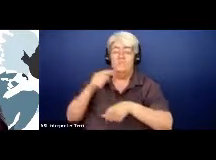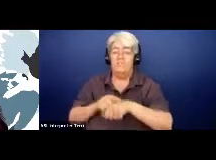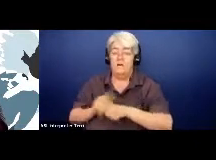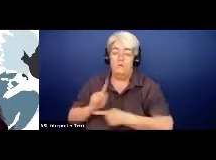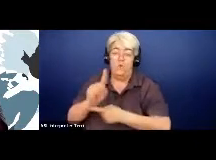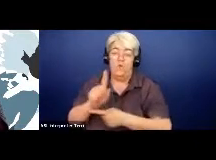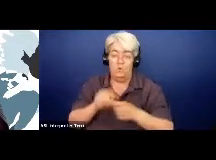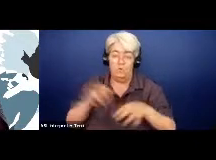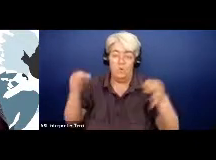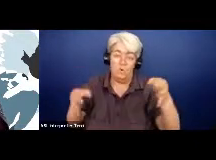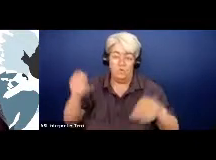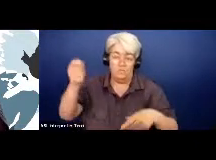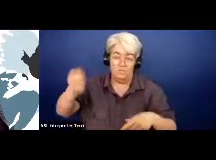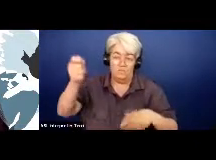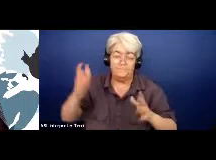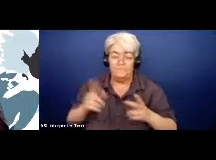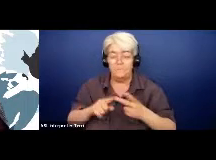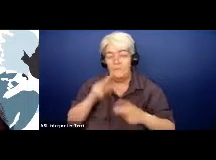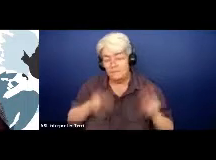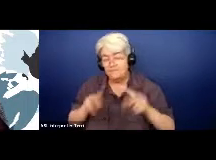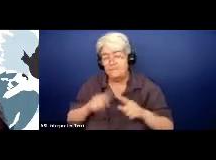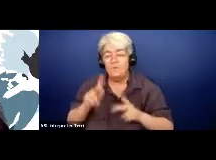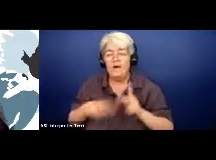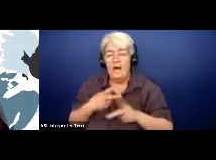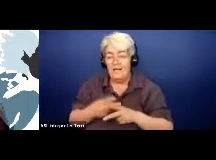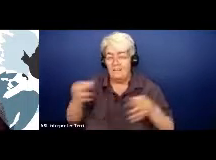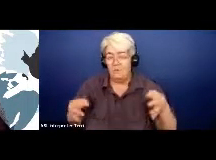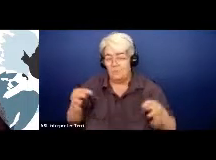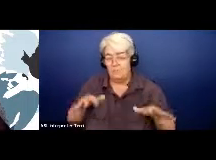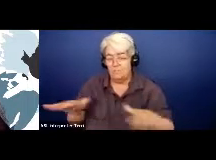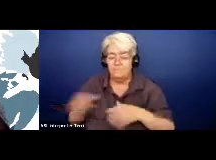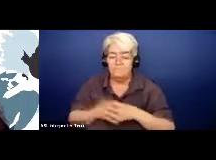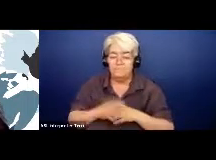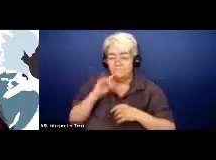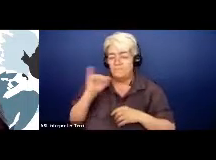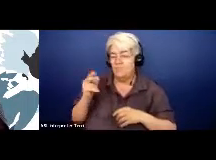looking at disposition in court. There was just -- Jennifer was just speaking she was